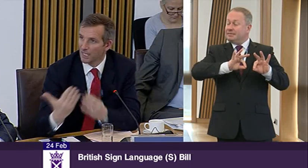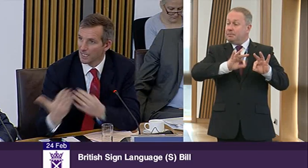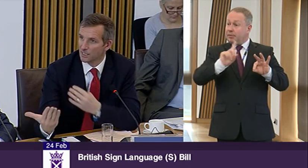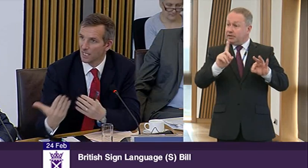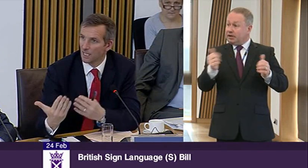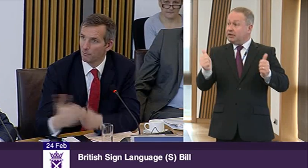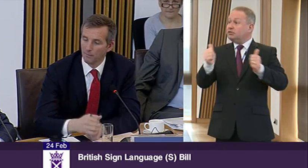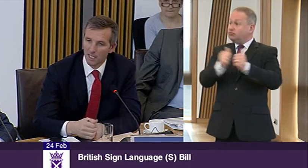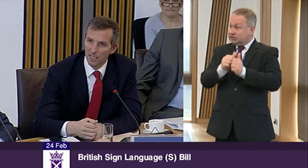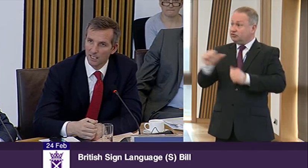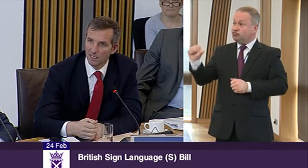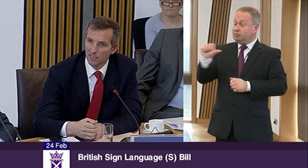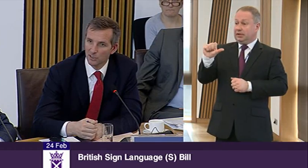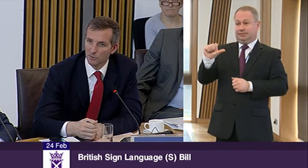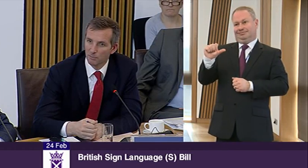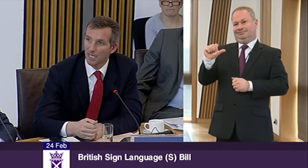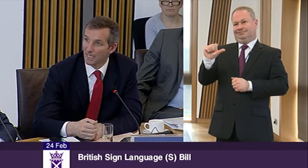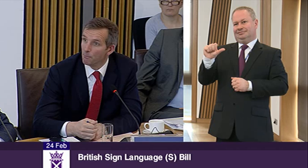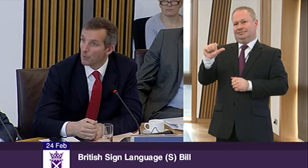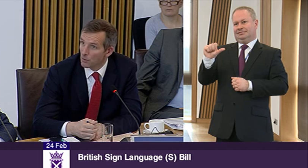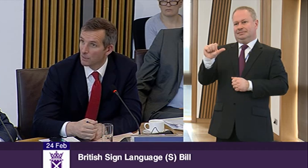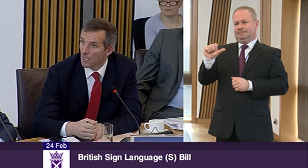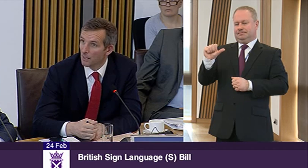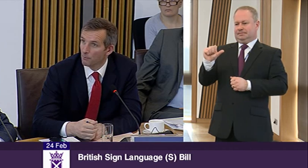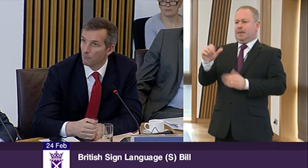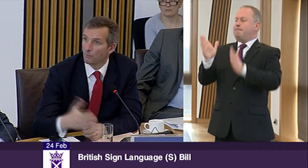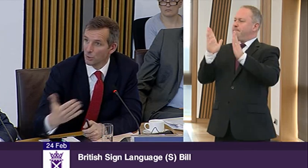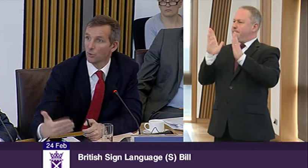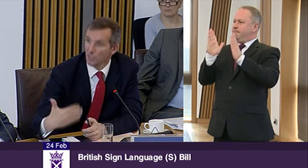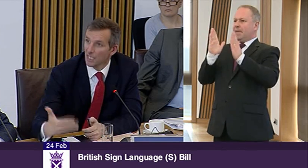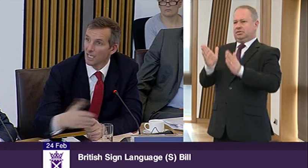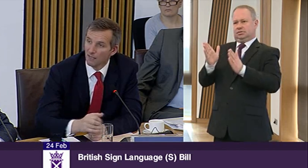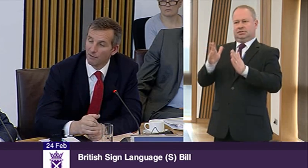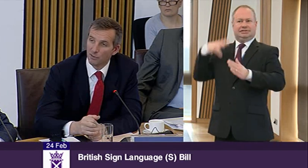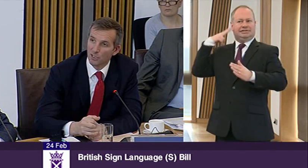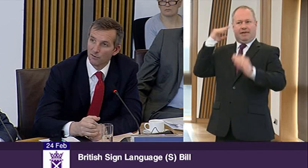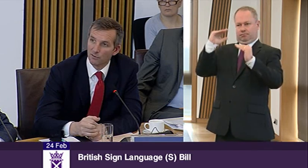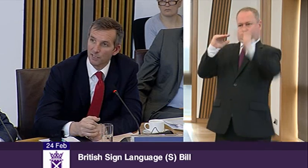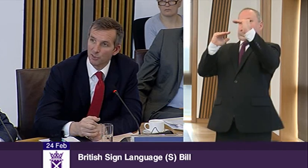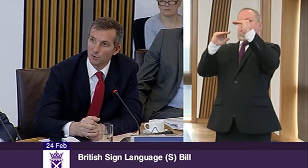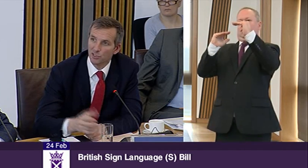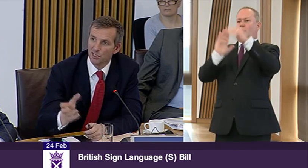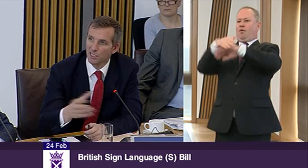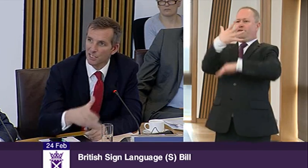there should be an in-built majority of service users, there is a risk that it would be easier